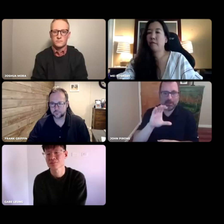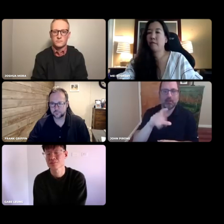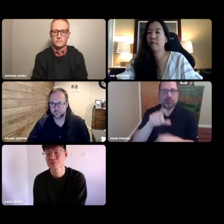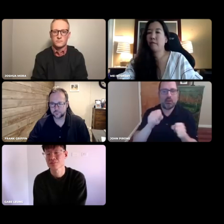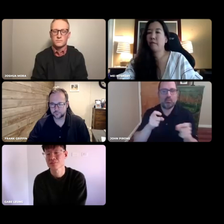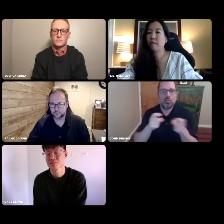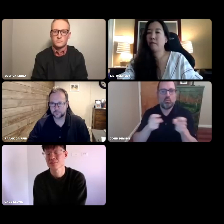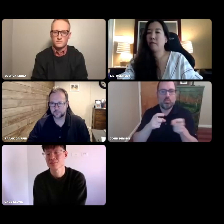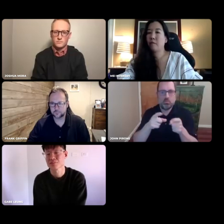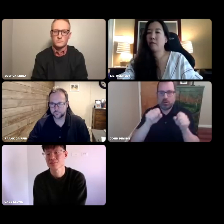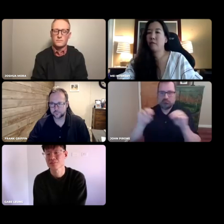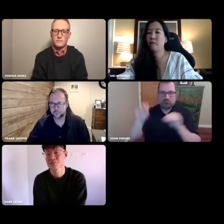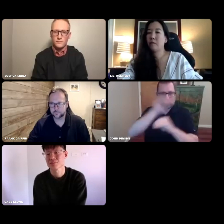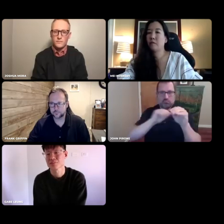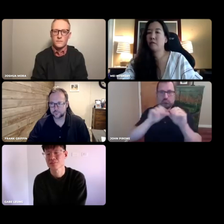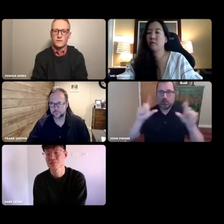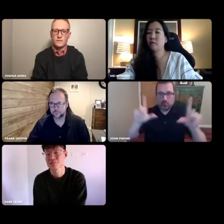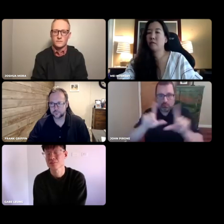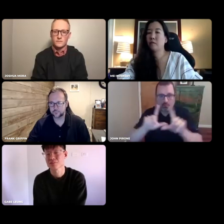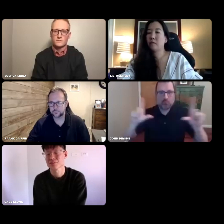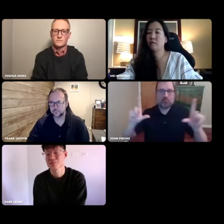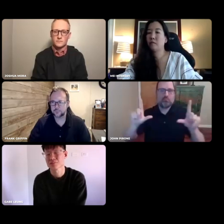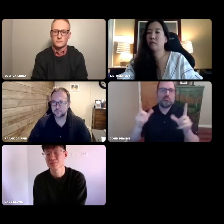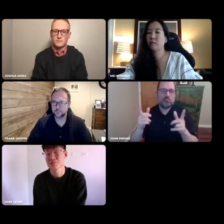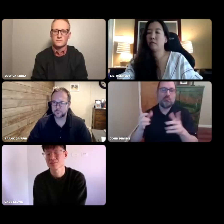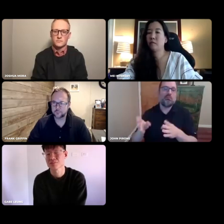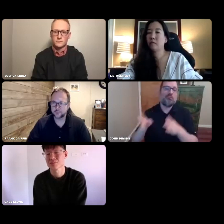With Screen-o-matic, you have control.